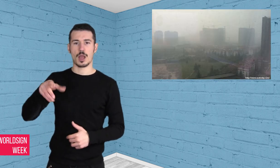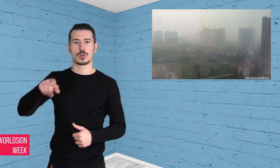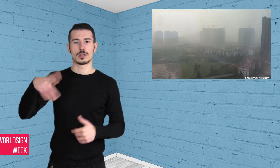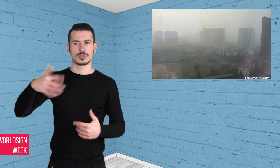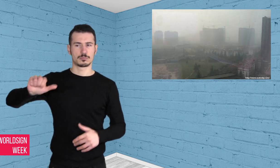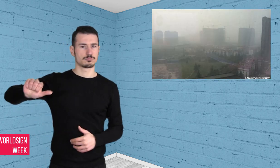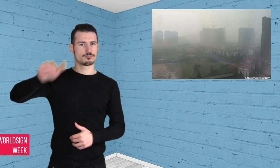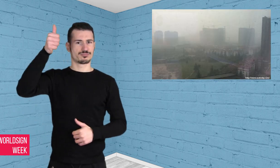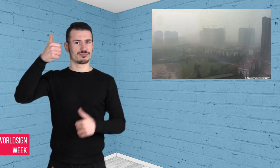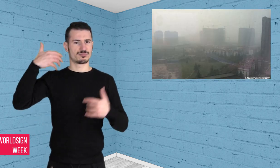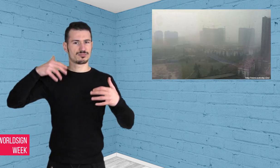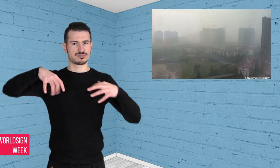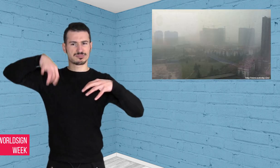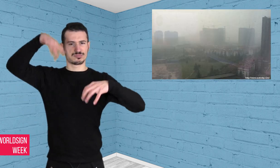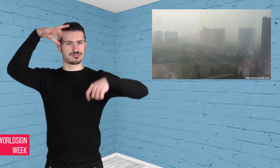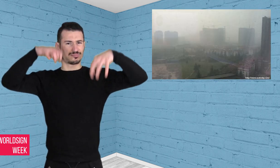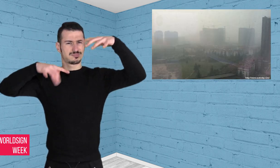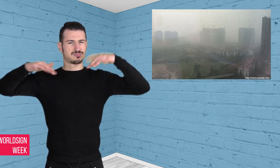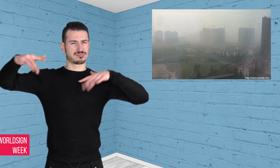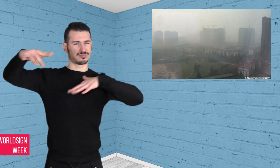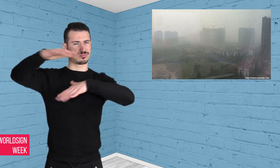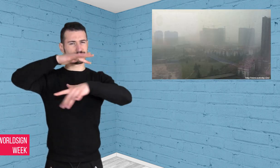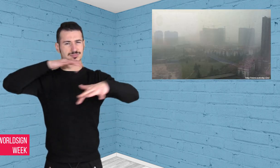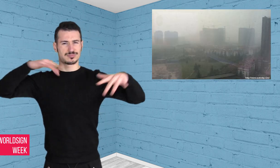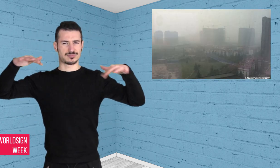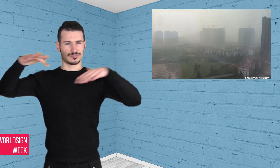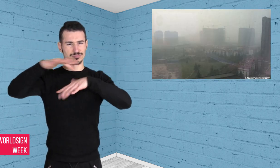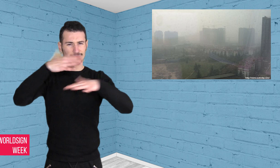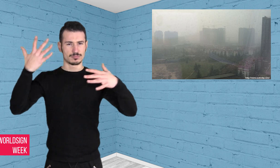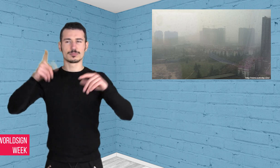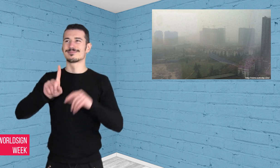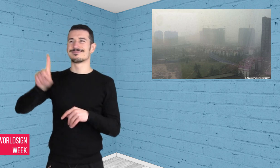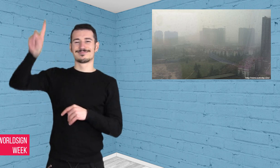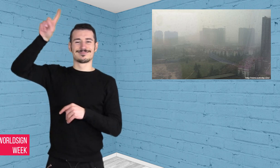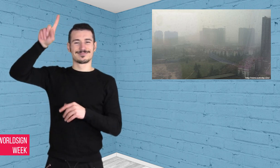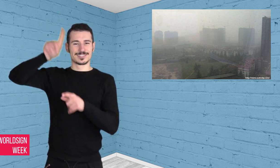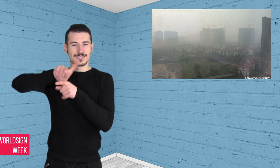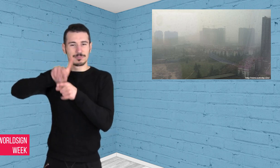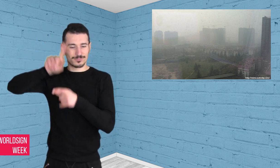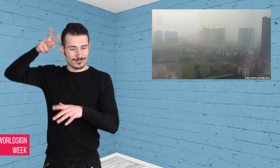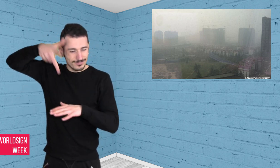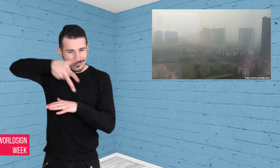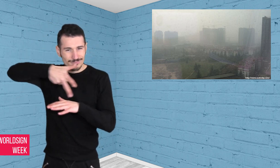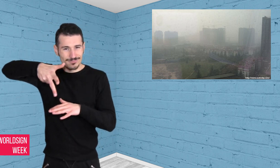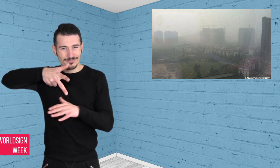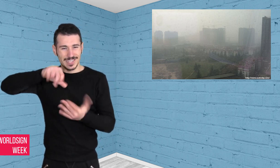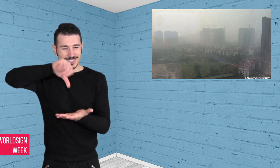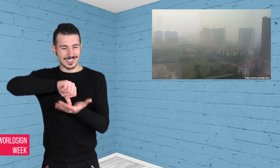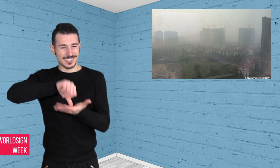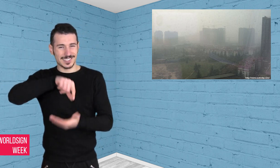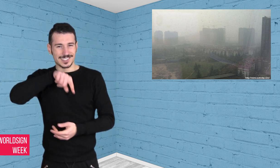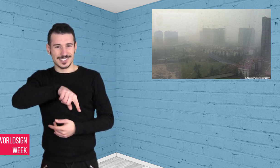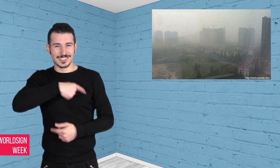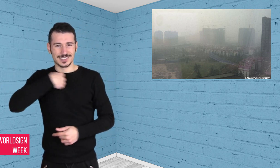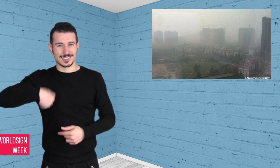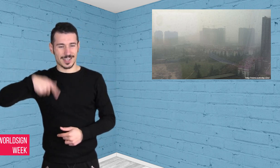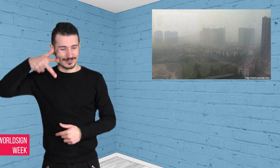greenhouse gases emitter for but more recently, it has become worse.